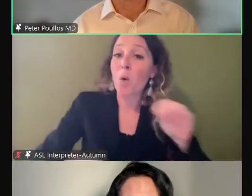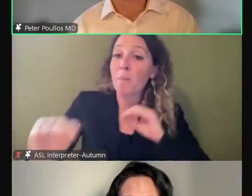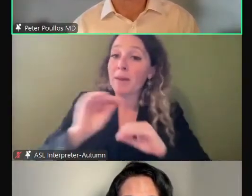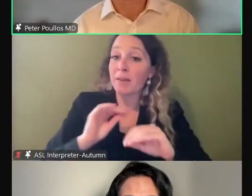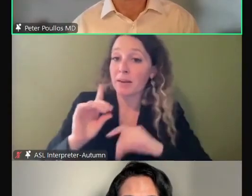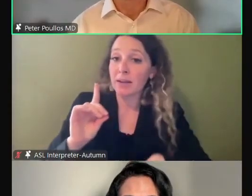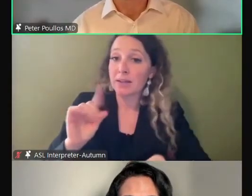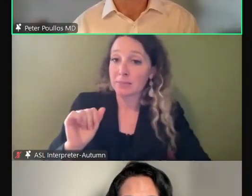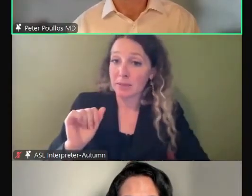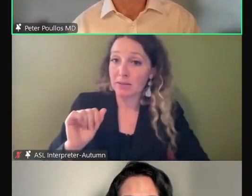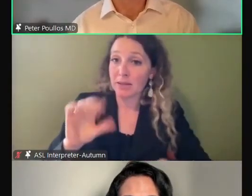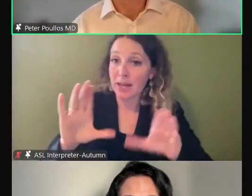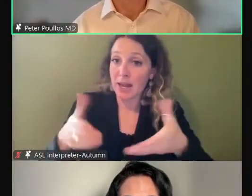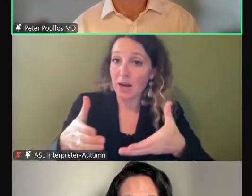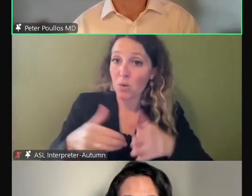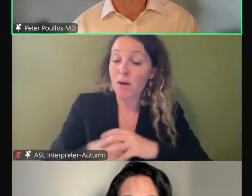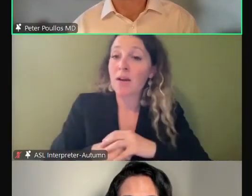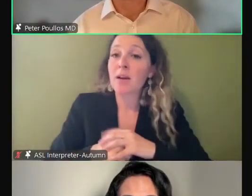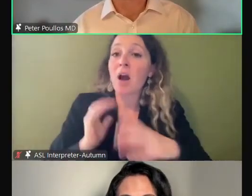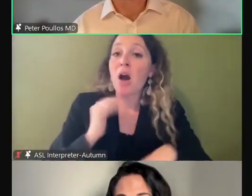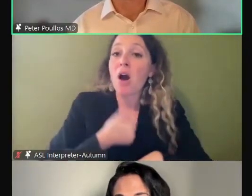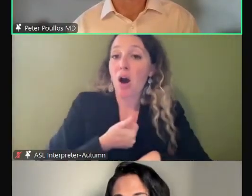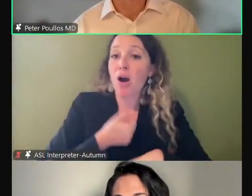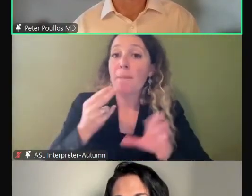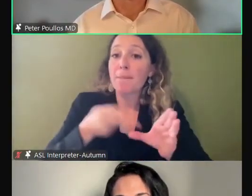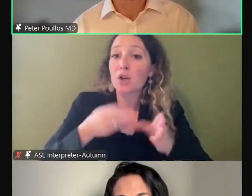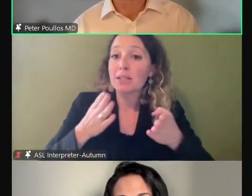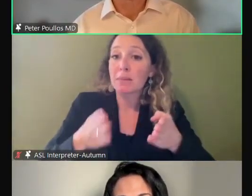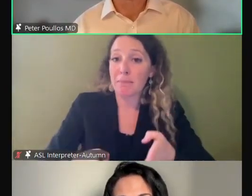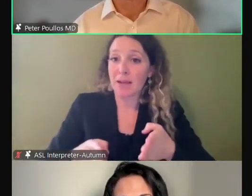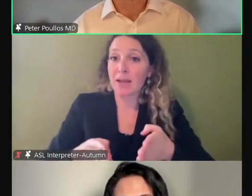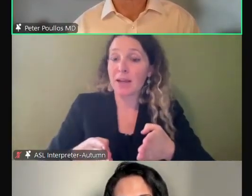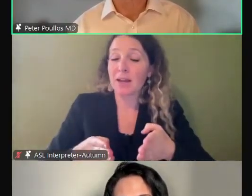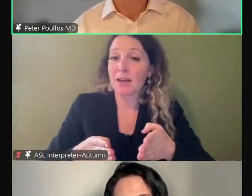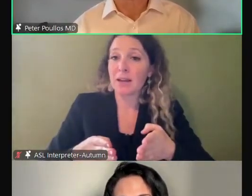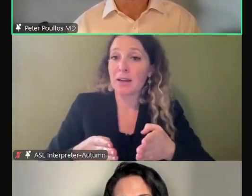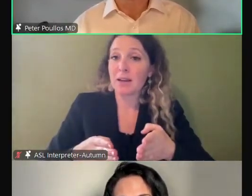category, our participants shared that virtual health is really useful because.